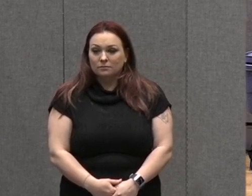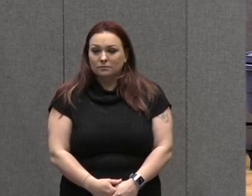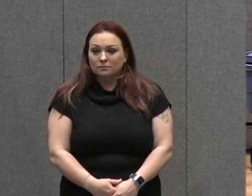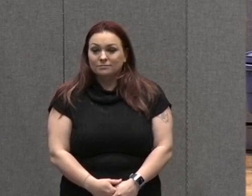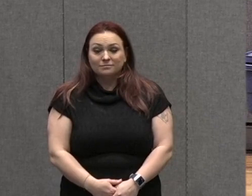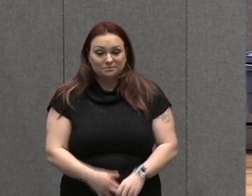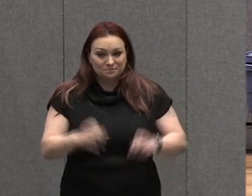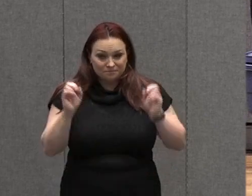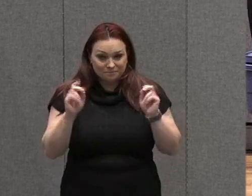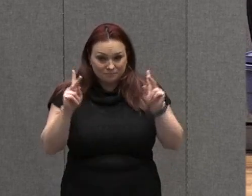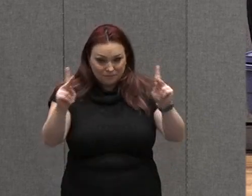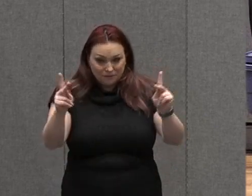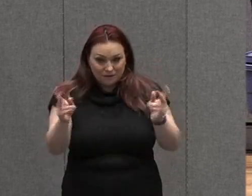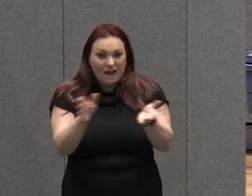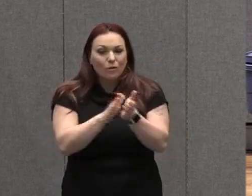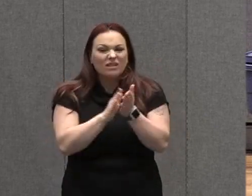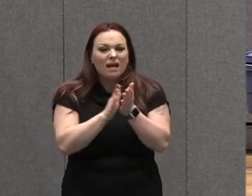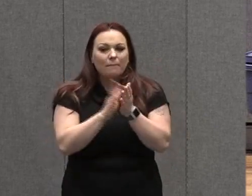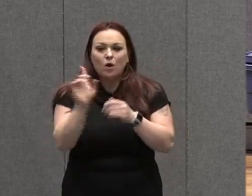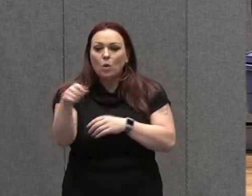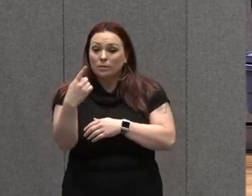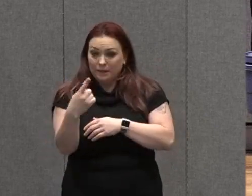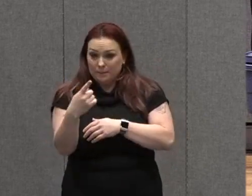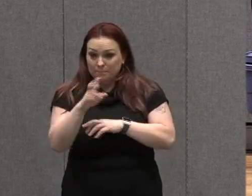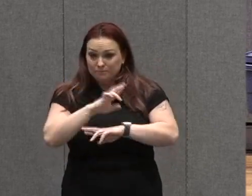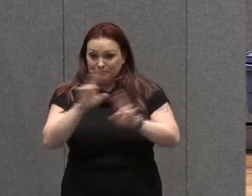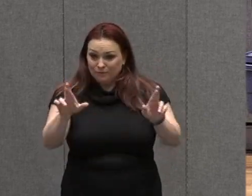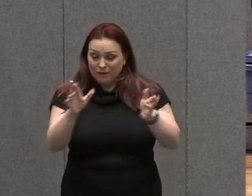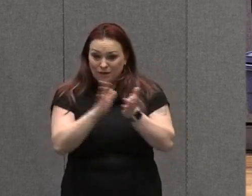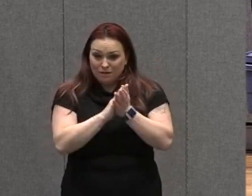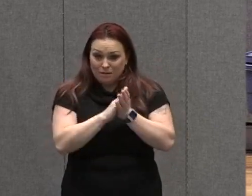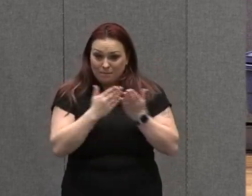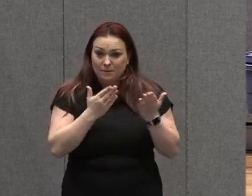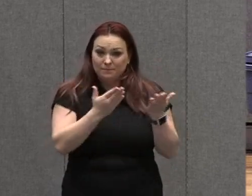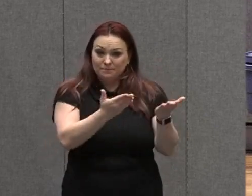Okay now just clap it. Ready, clap it, here you go.